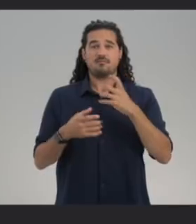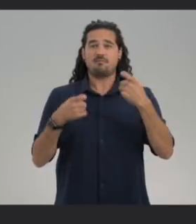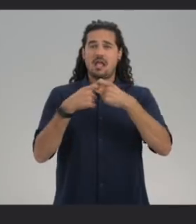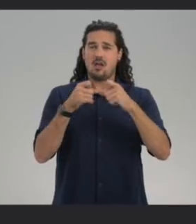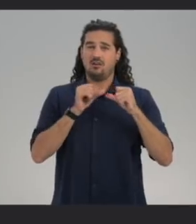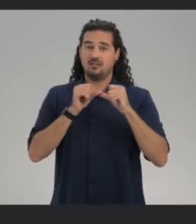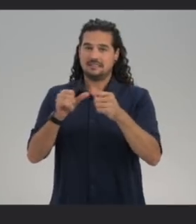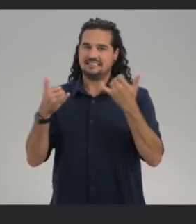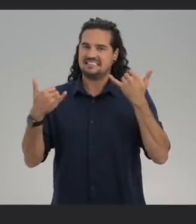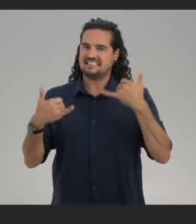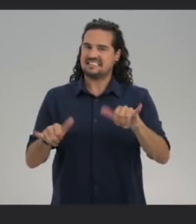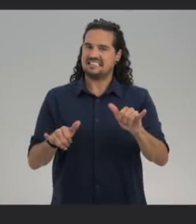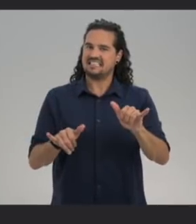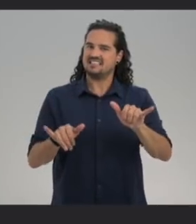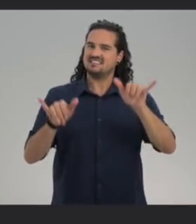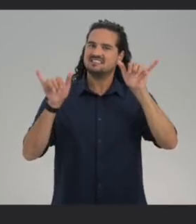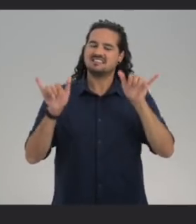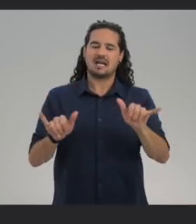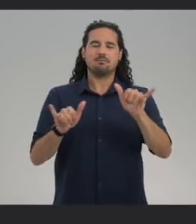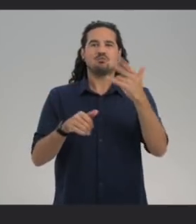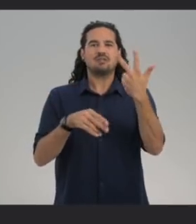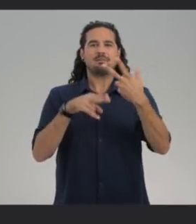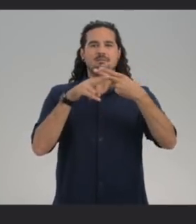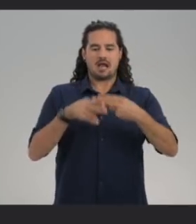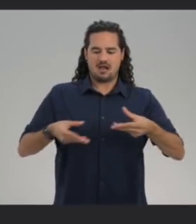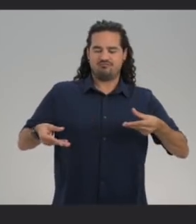still fit in the same incredibly portable three-pound design.